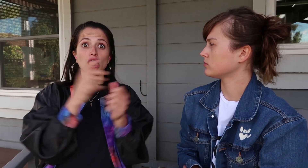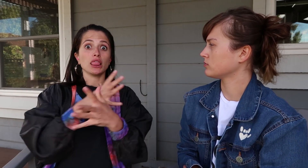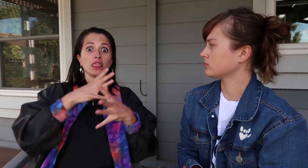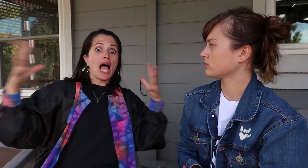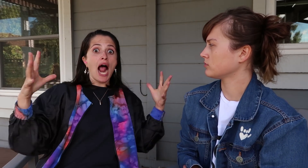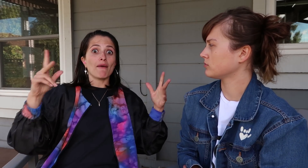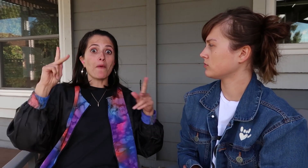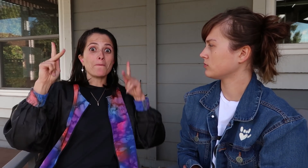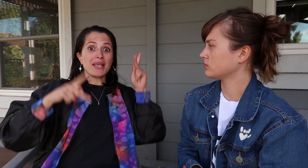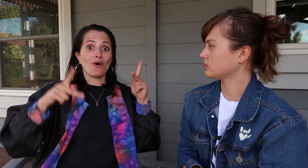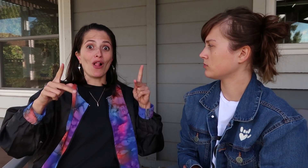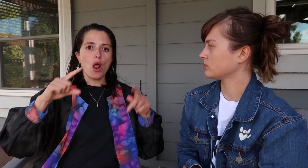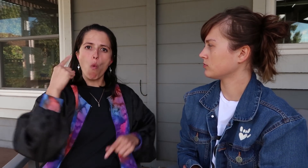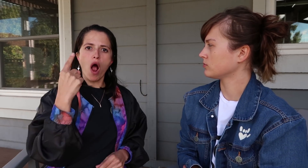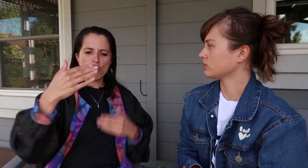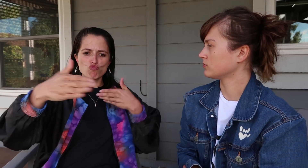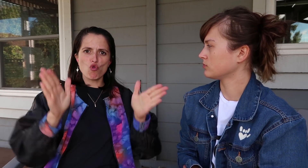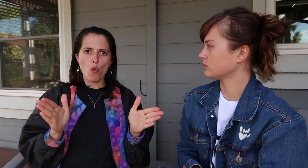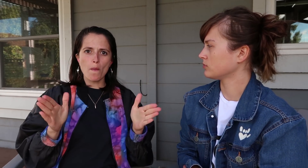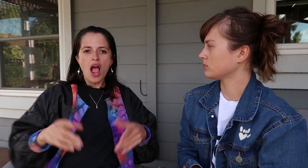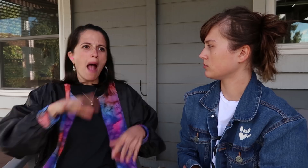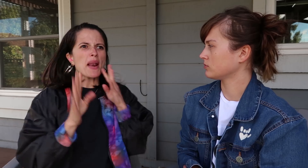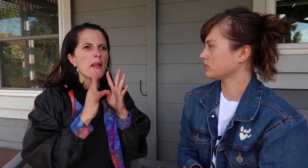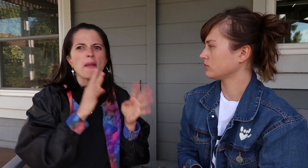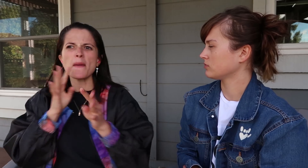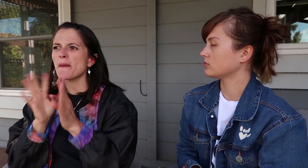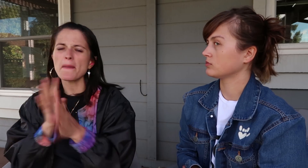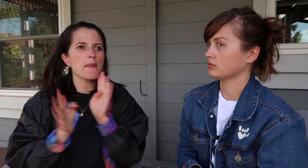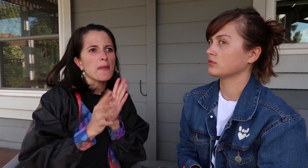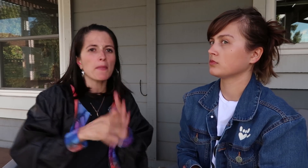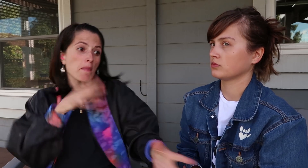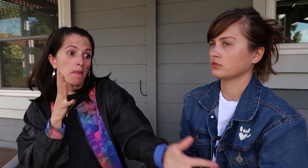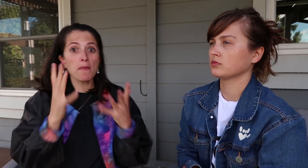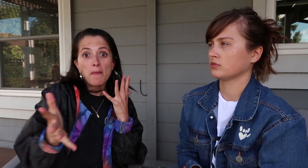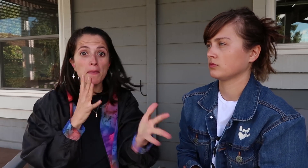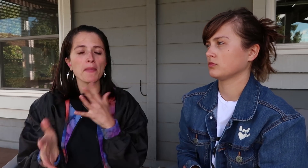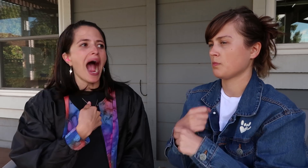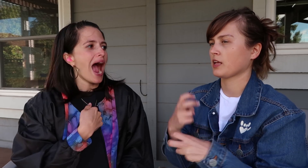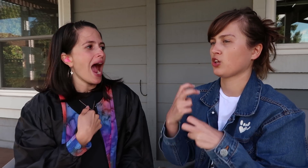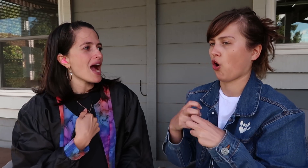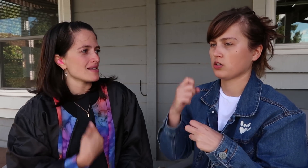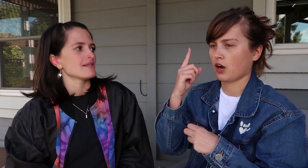and usually they work with a lot of people in one room. And everyone is talking over one another, passing ideas quickly.